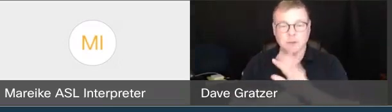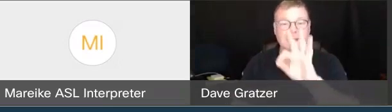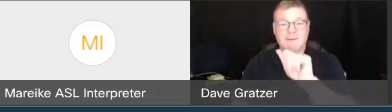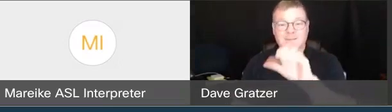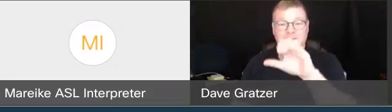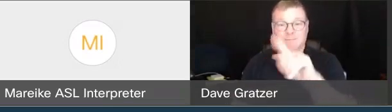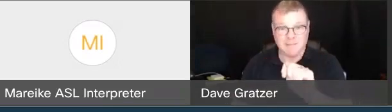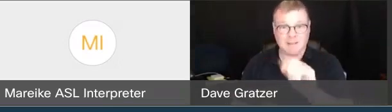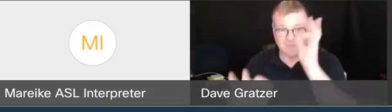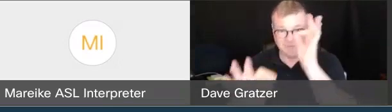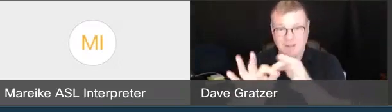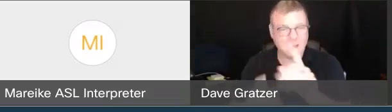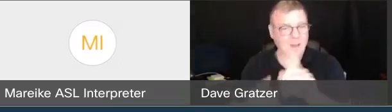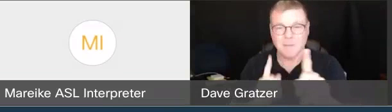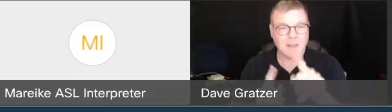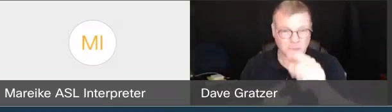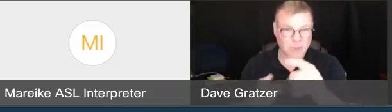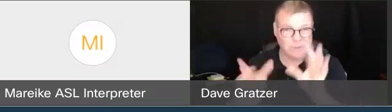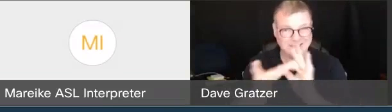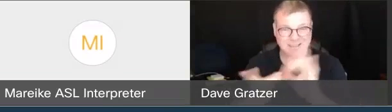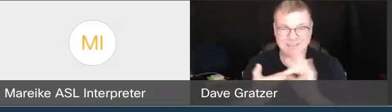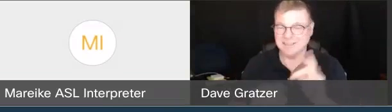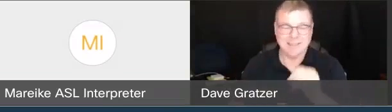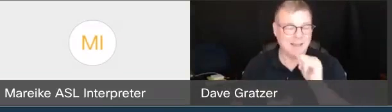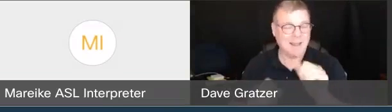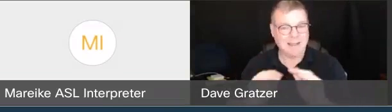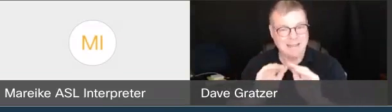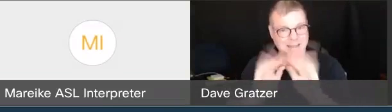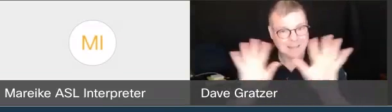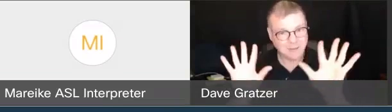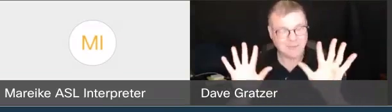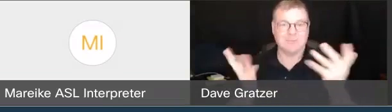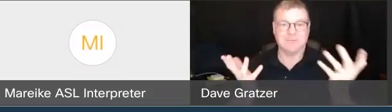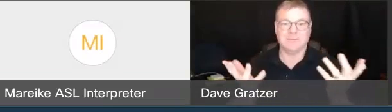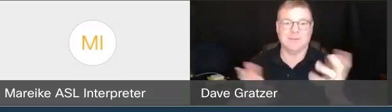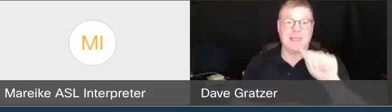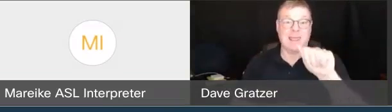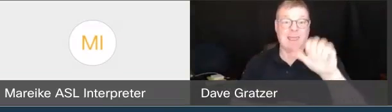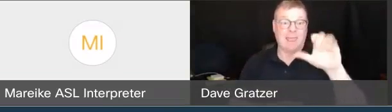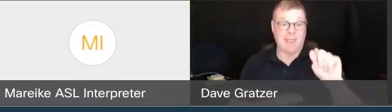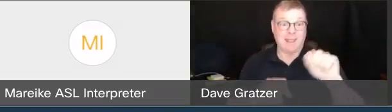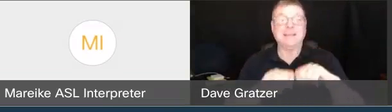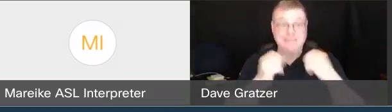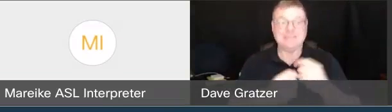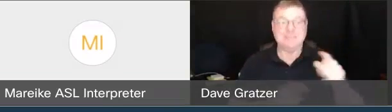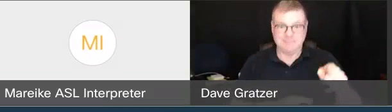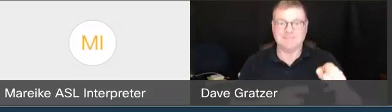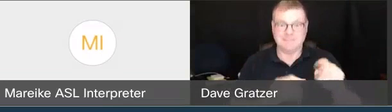but as you sort of indicated that it's not as clear as the ACT team fidelity and criteria